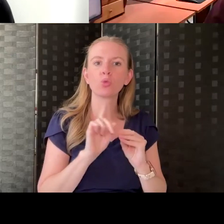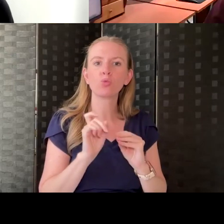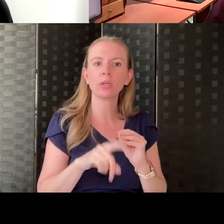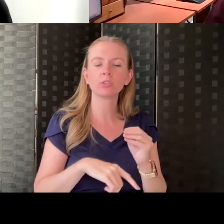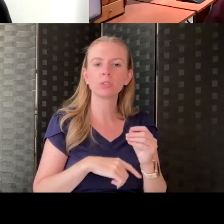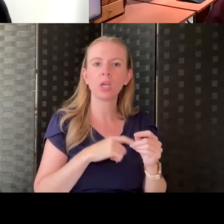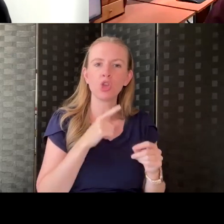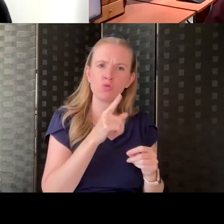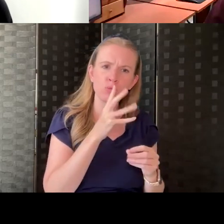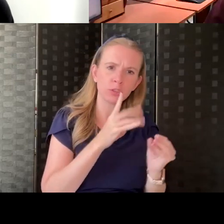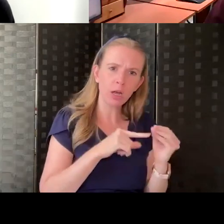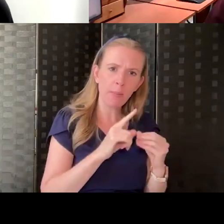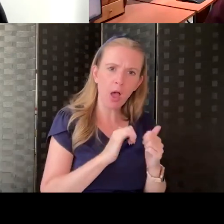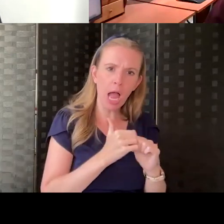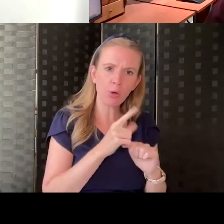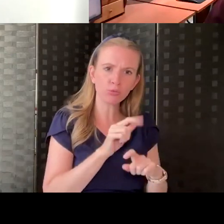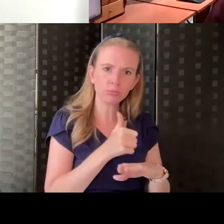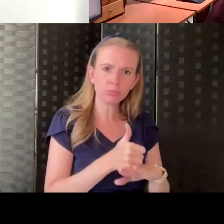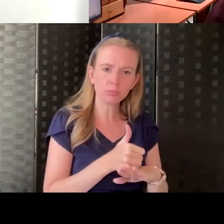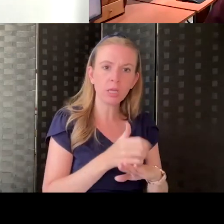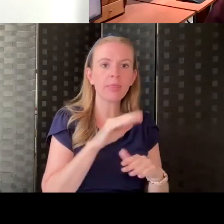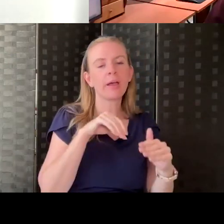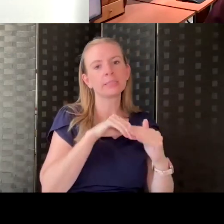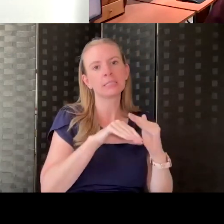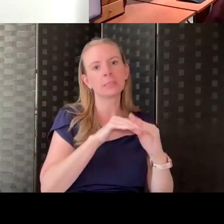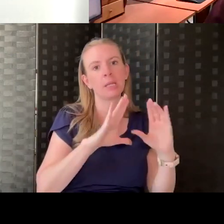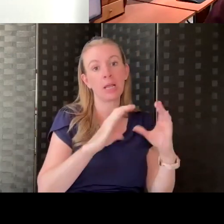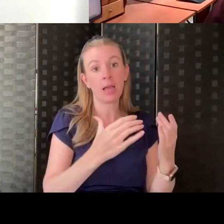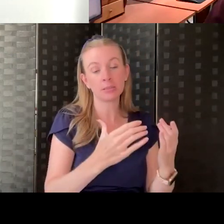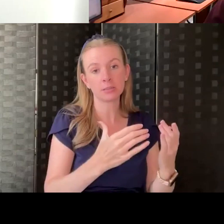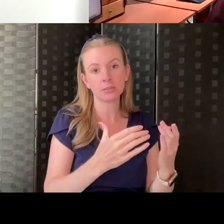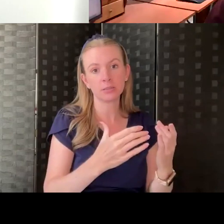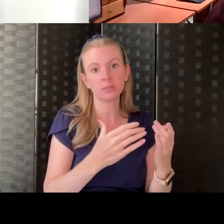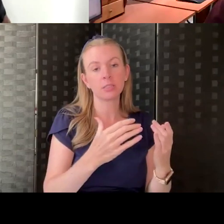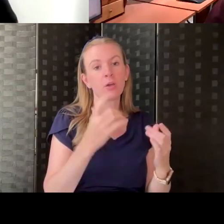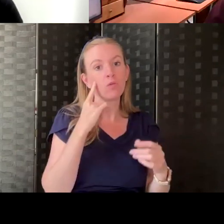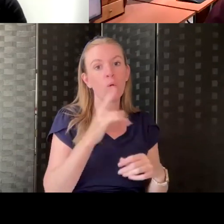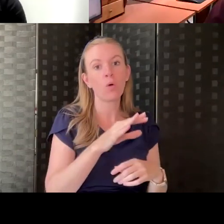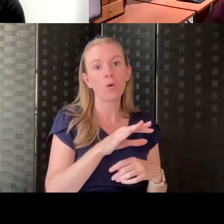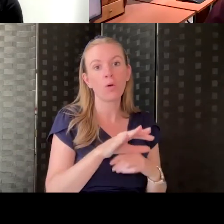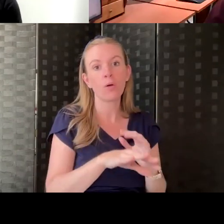You were talking about how you set up that accessibility class defined contrasting colors